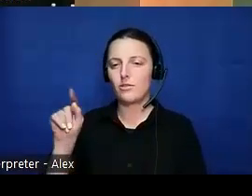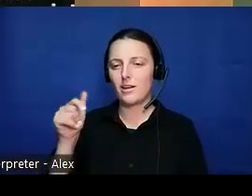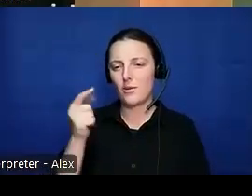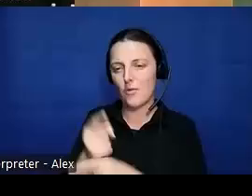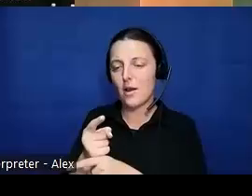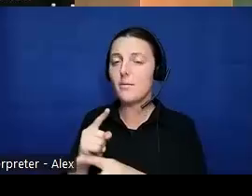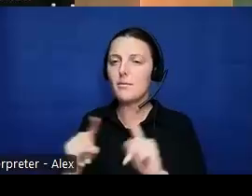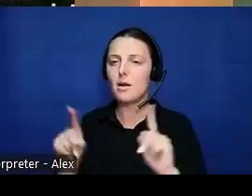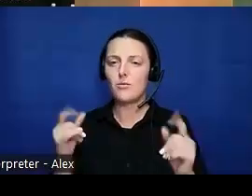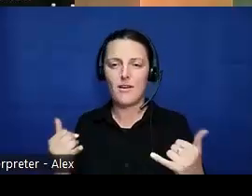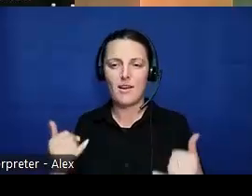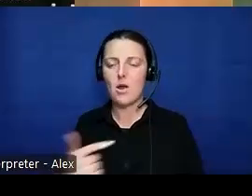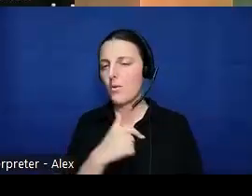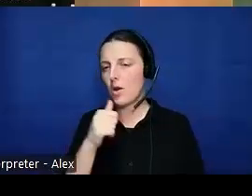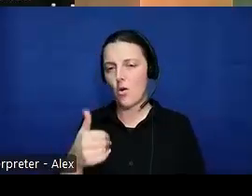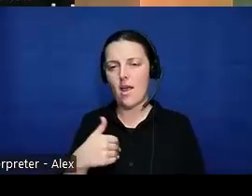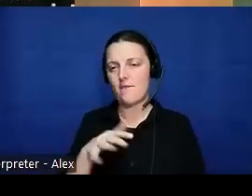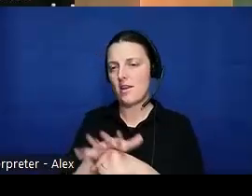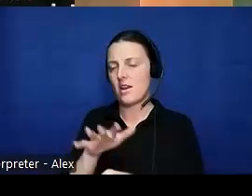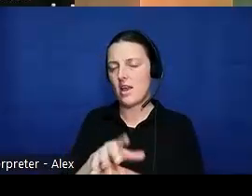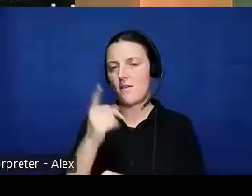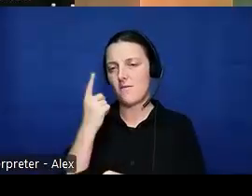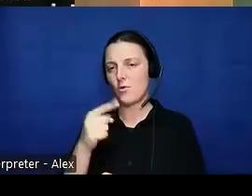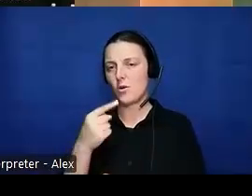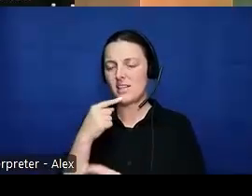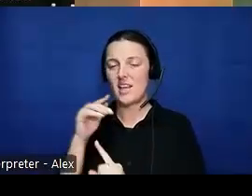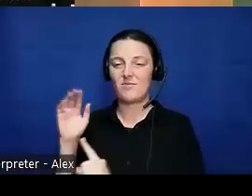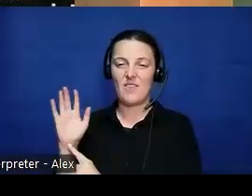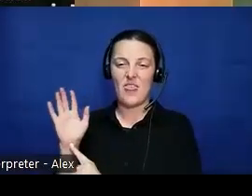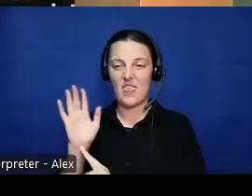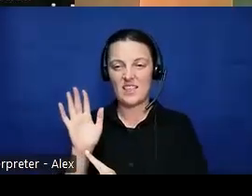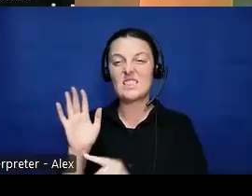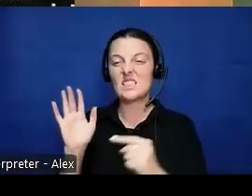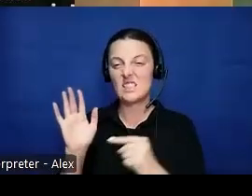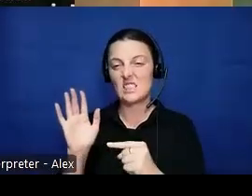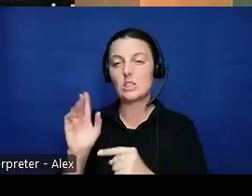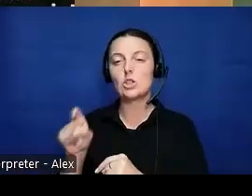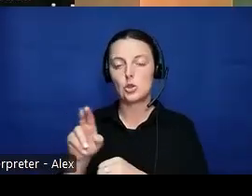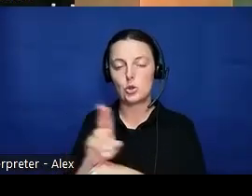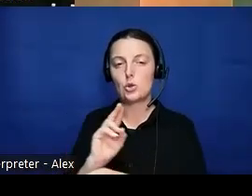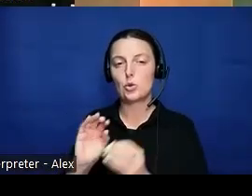to say that this is really the cut point that we should use. So you know back to the drawing board